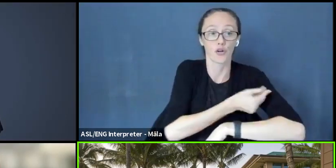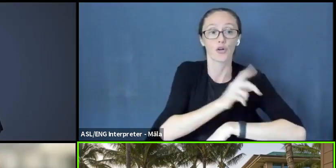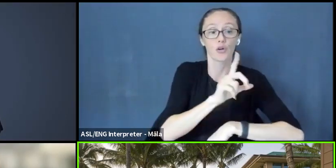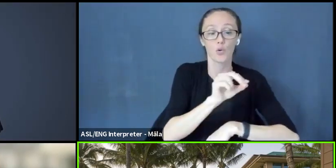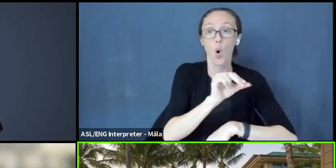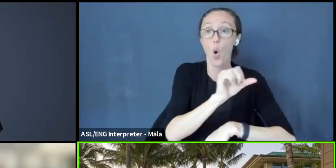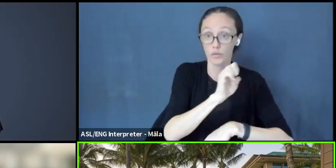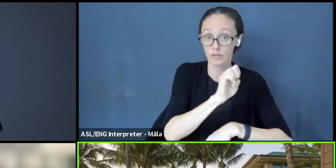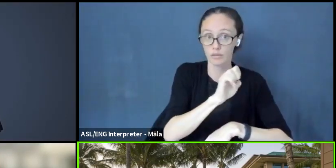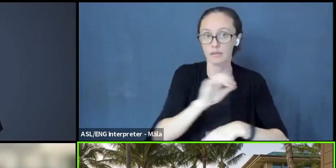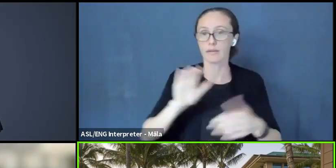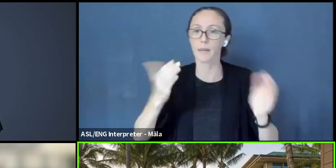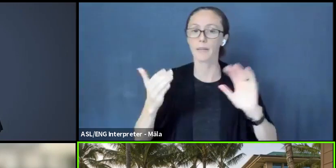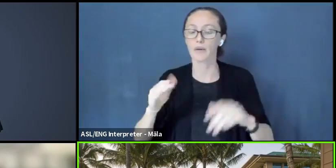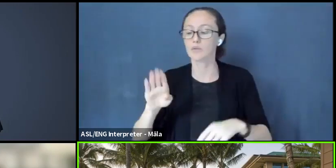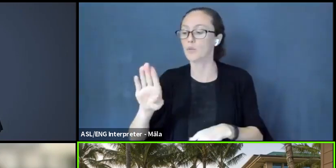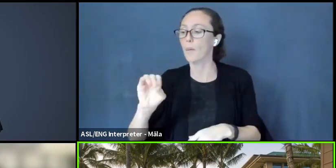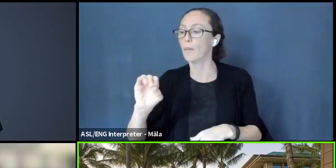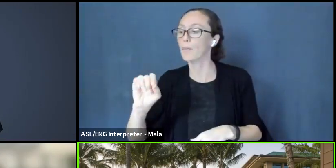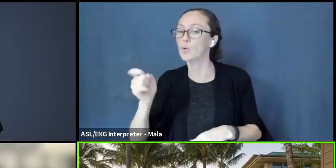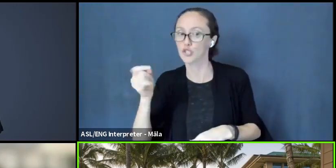Even in the health care world.